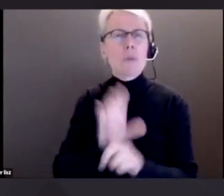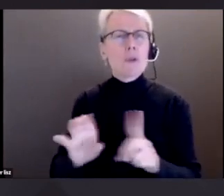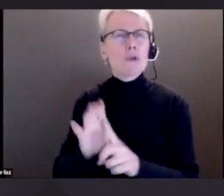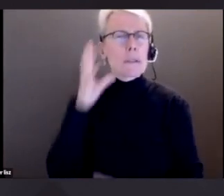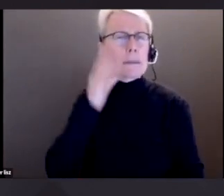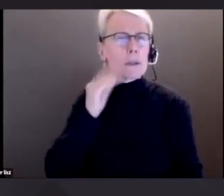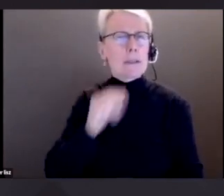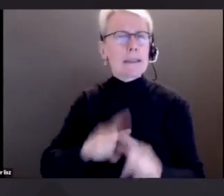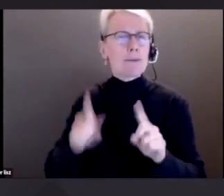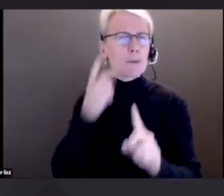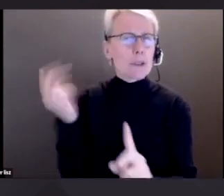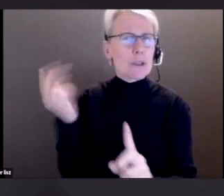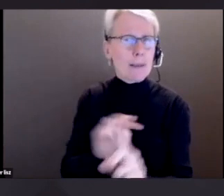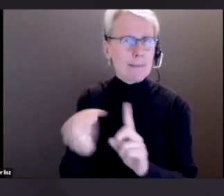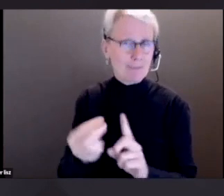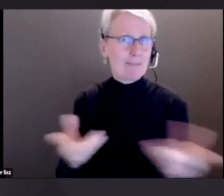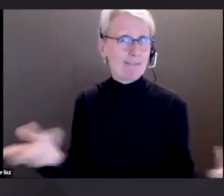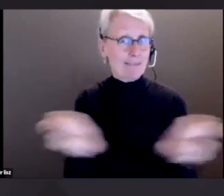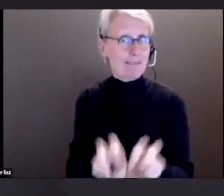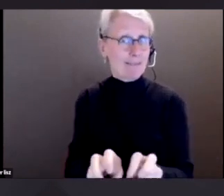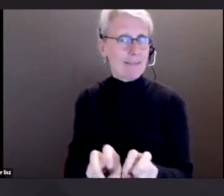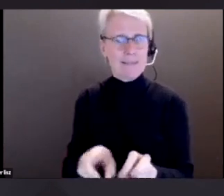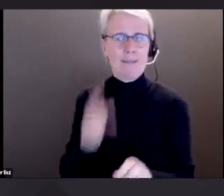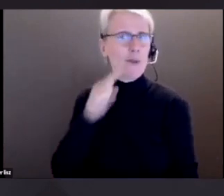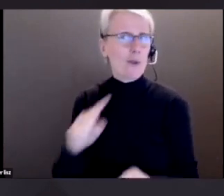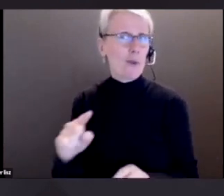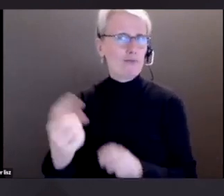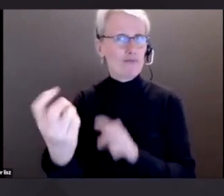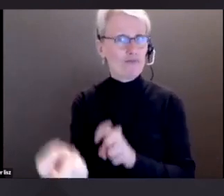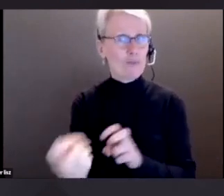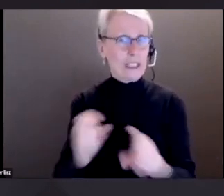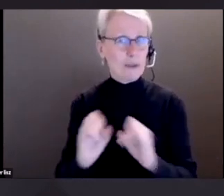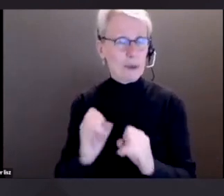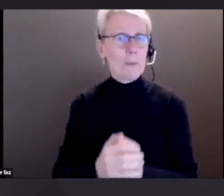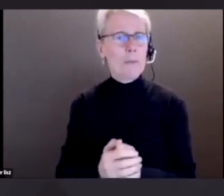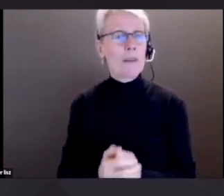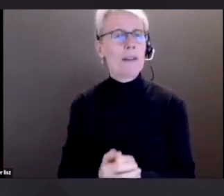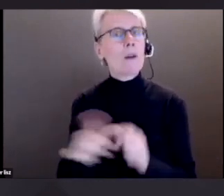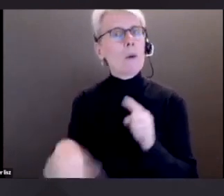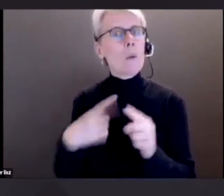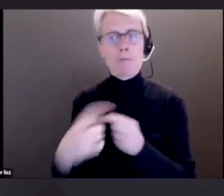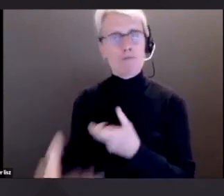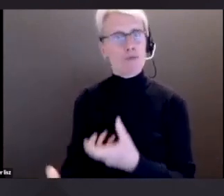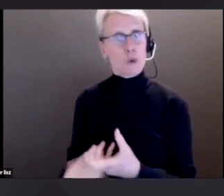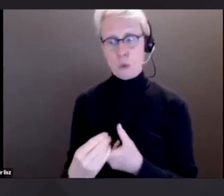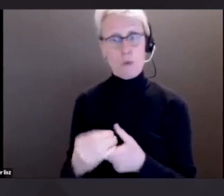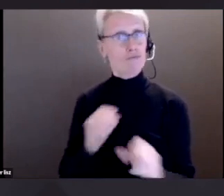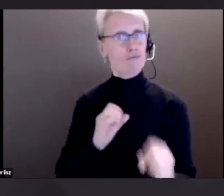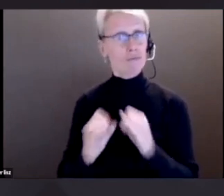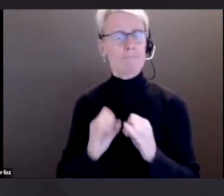Inclusive interviewing also involves prioritizing accessibility. It is important to ensure